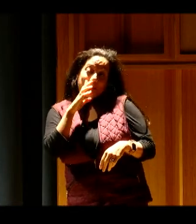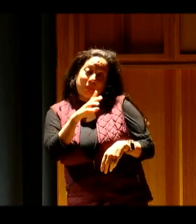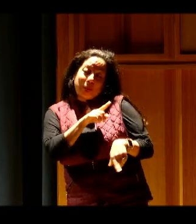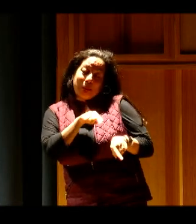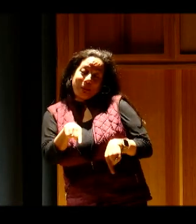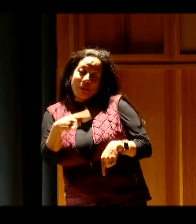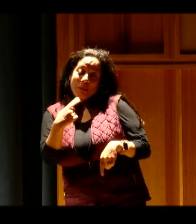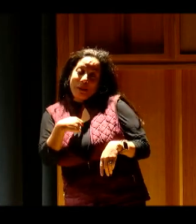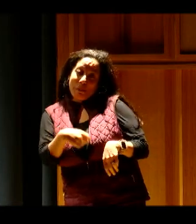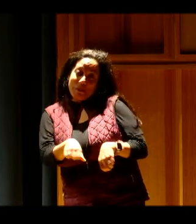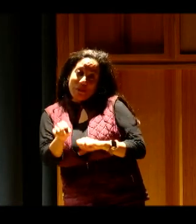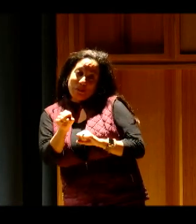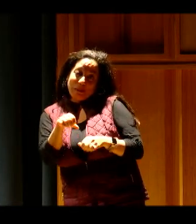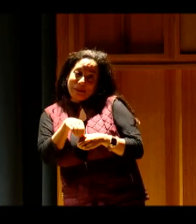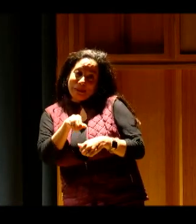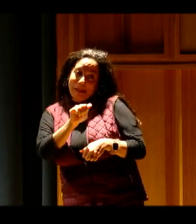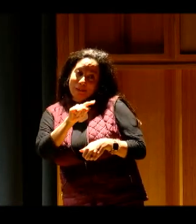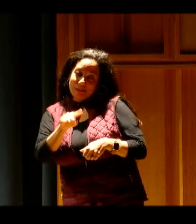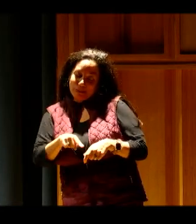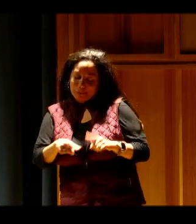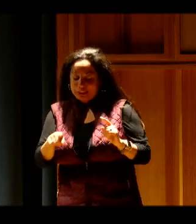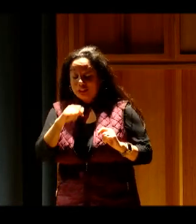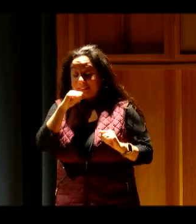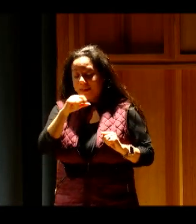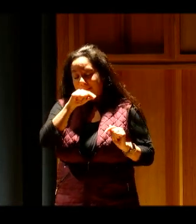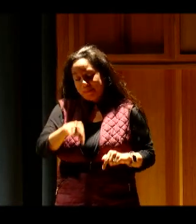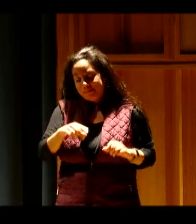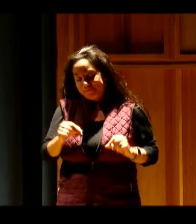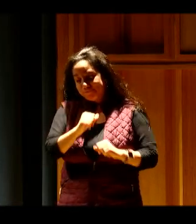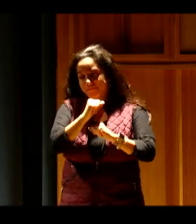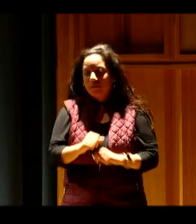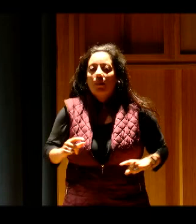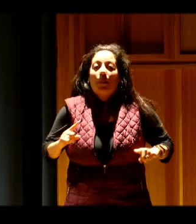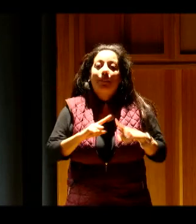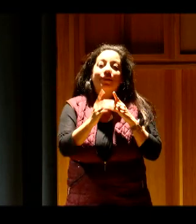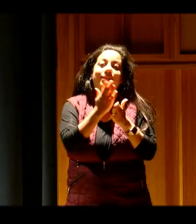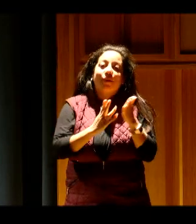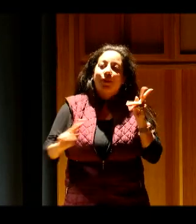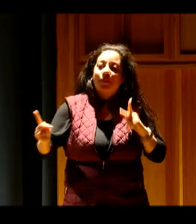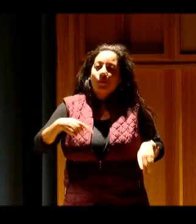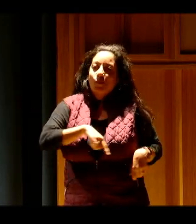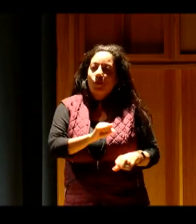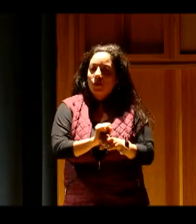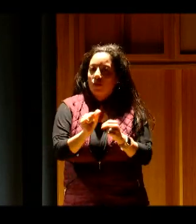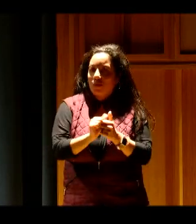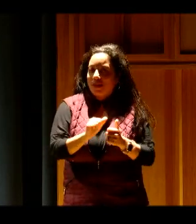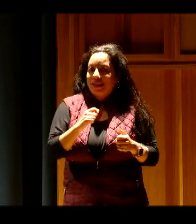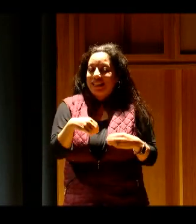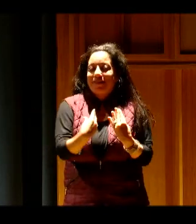but she's not able to come, but some of the people that we've been working with giving them that leadership,